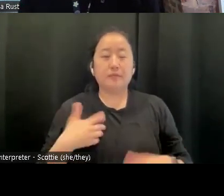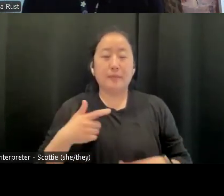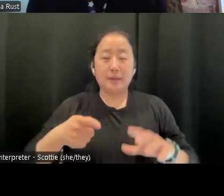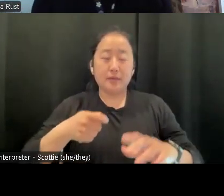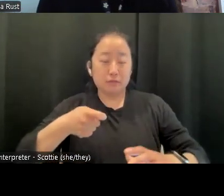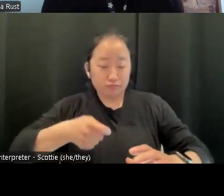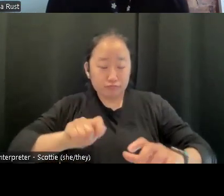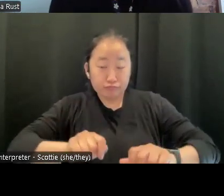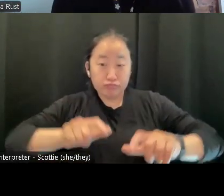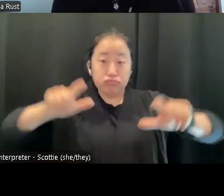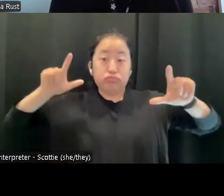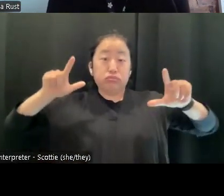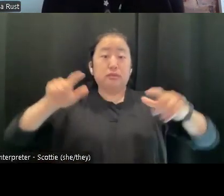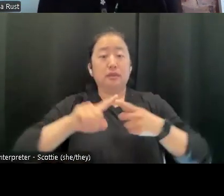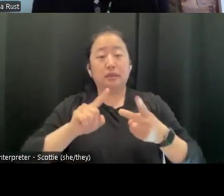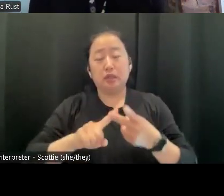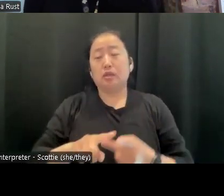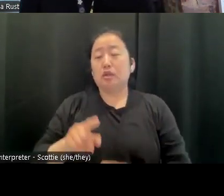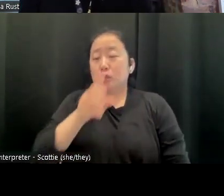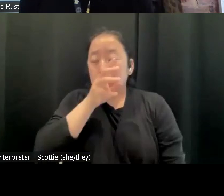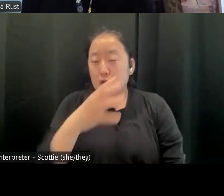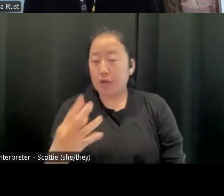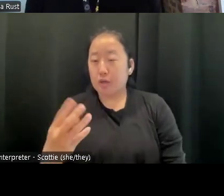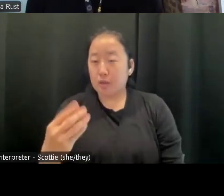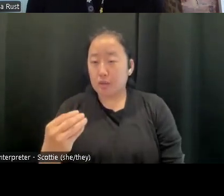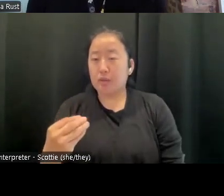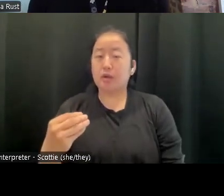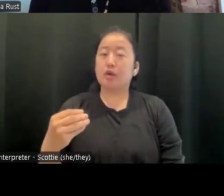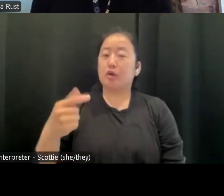talking graphing calculators and refreshable Braille displays.